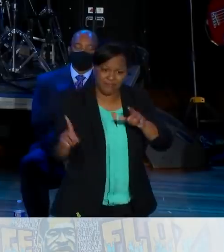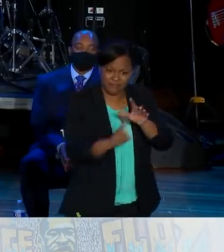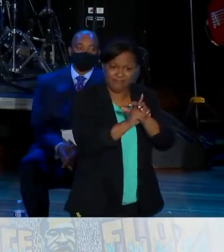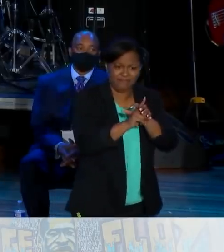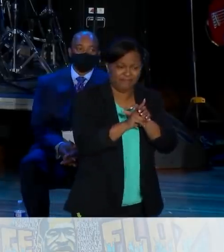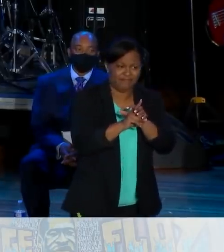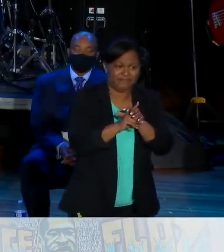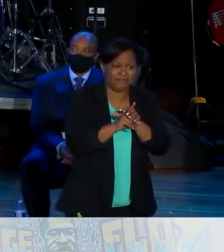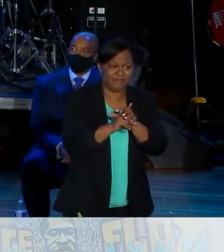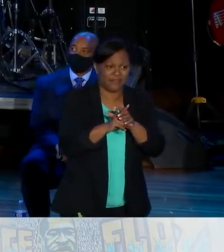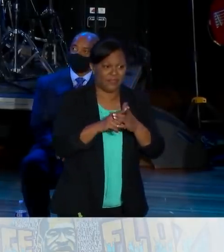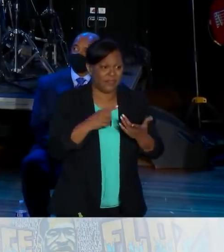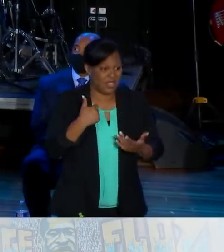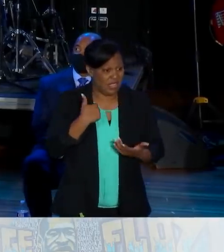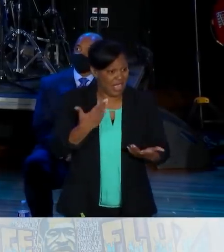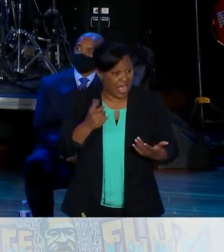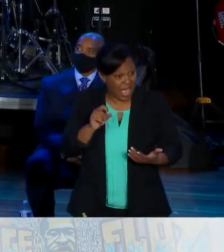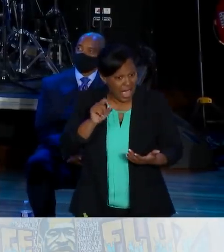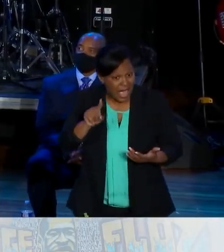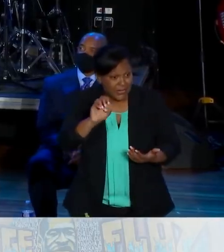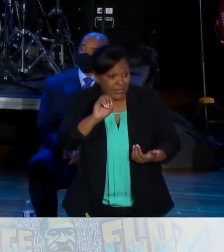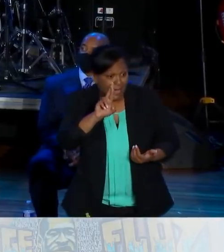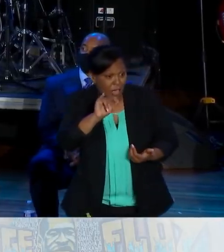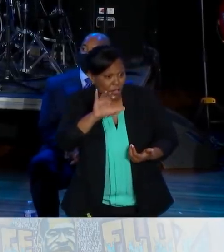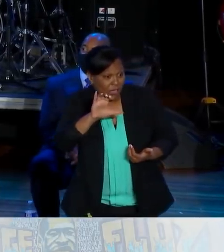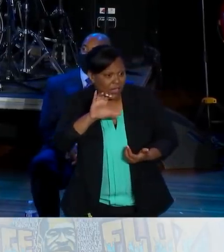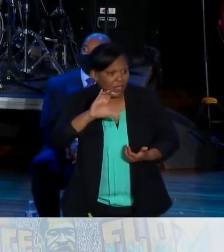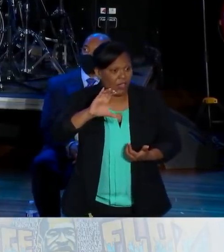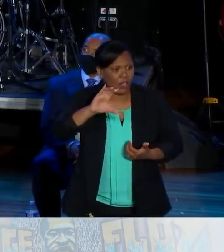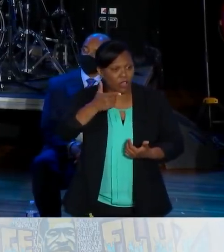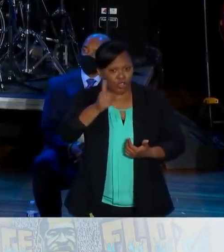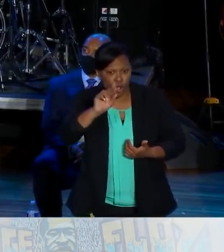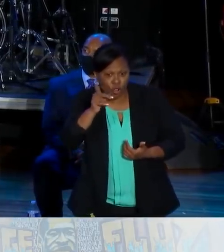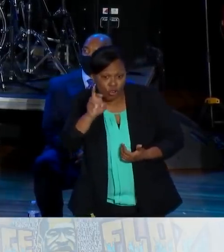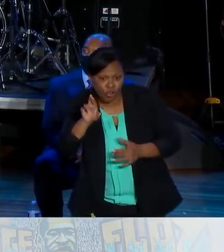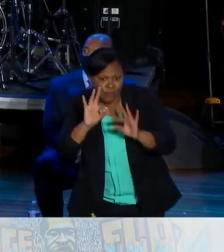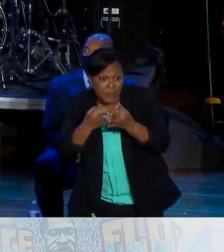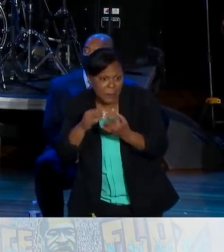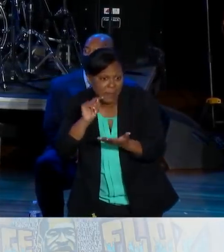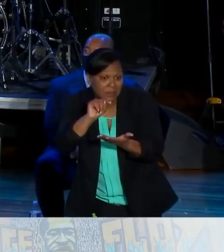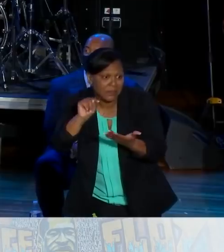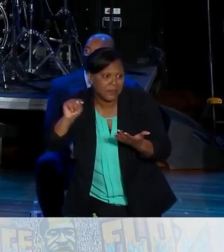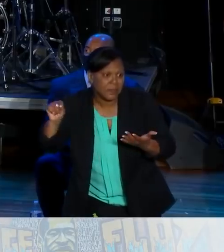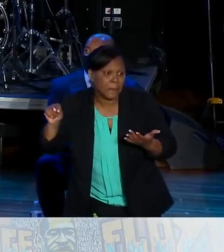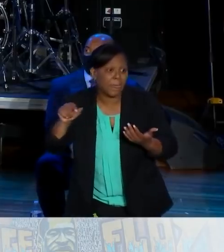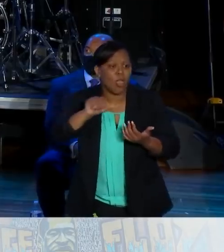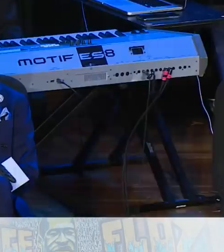WHEN THE CAMERAS AREN'T AROUND EVEN AFTER THE CAMERAS ARE